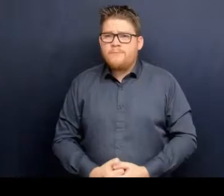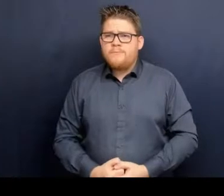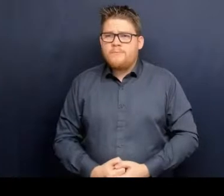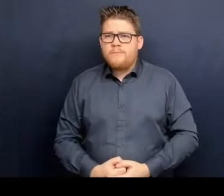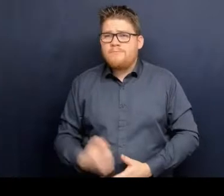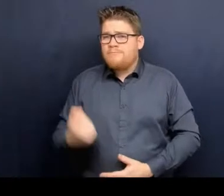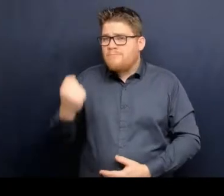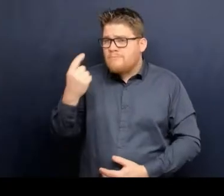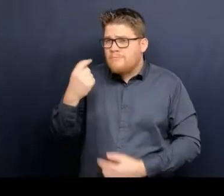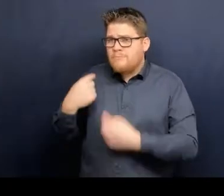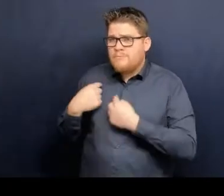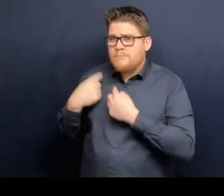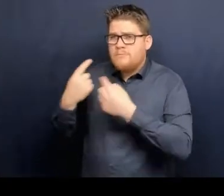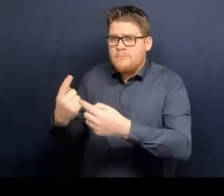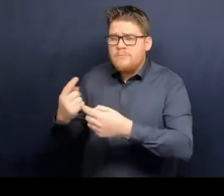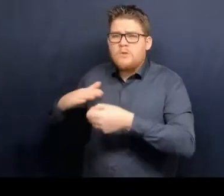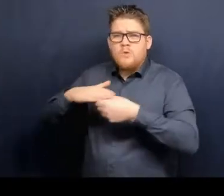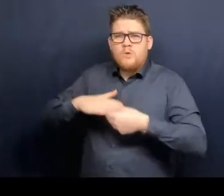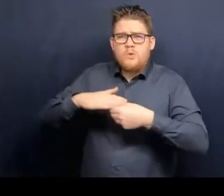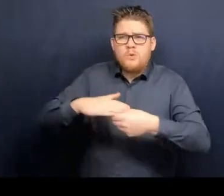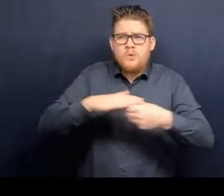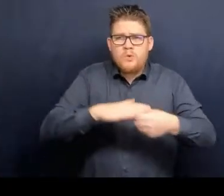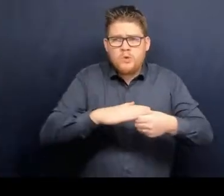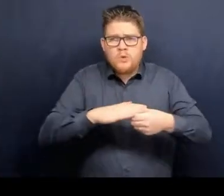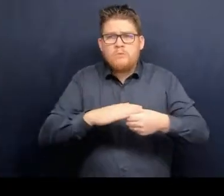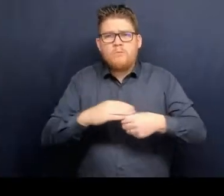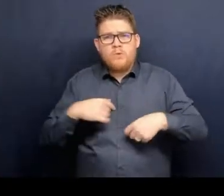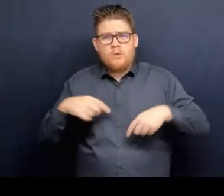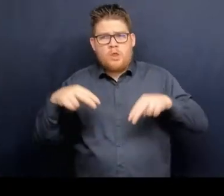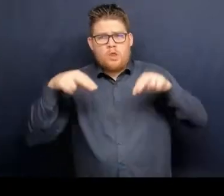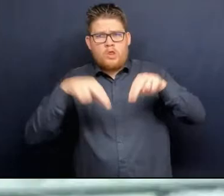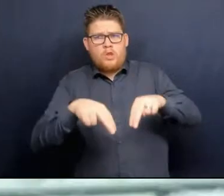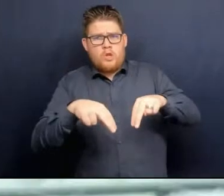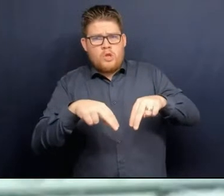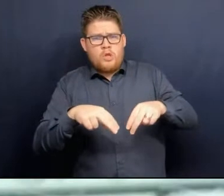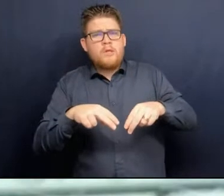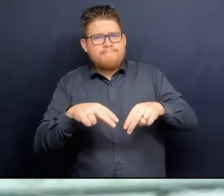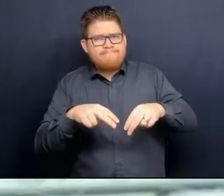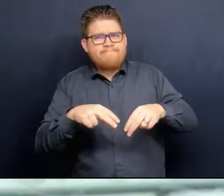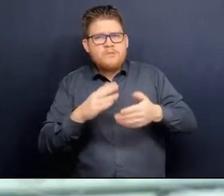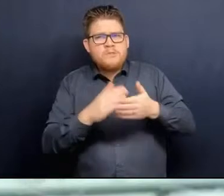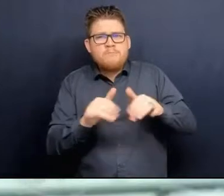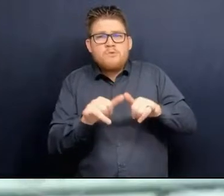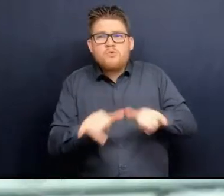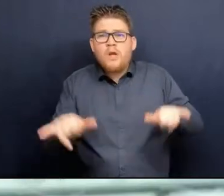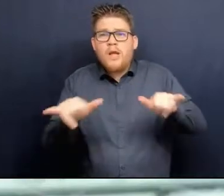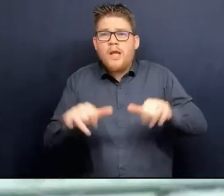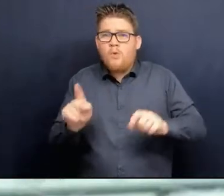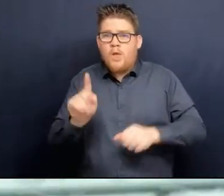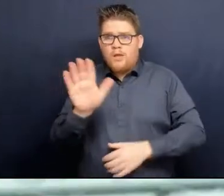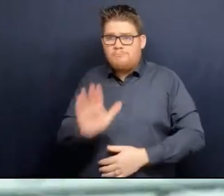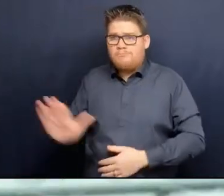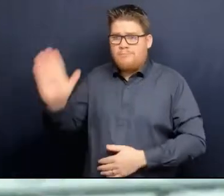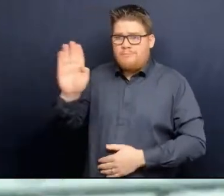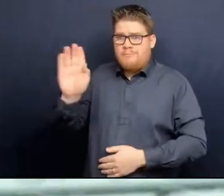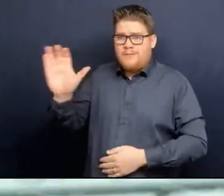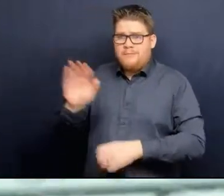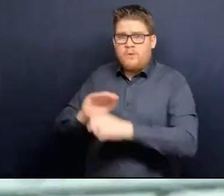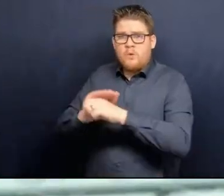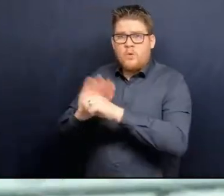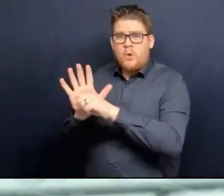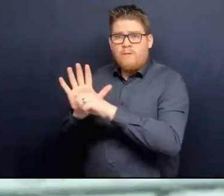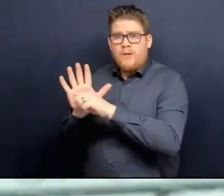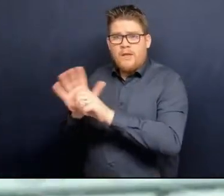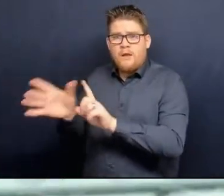trends that set us. In many